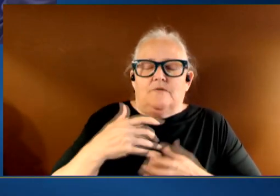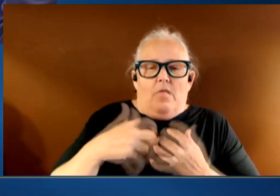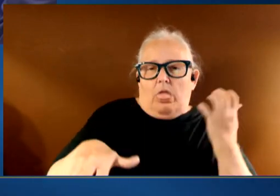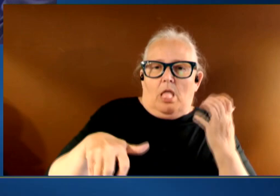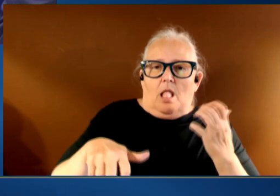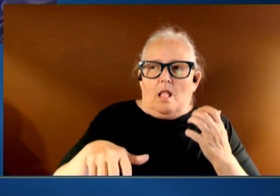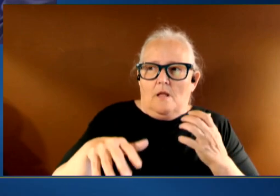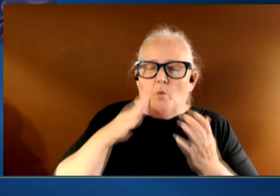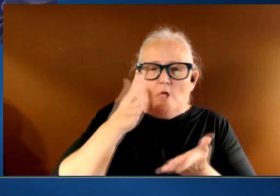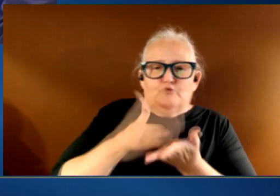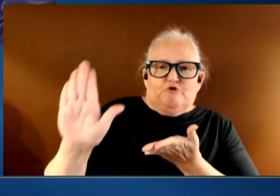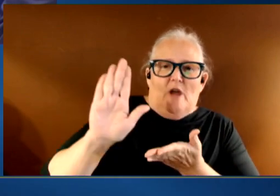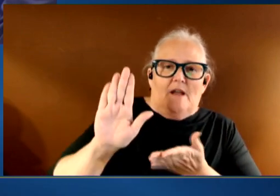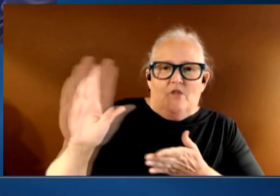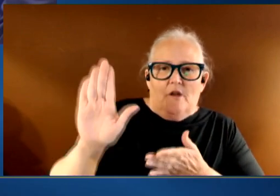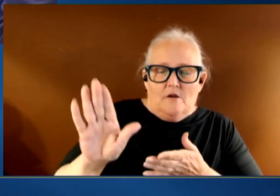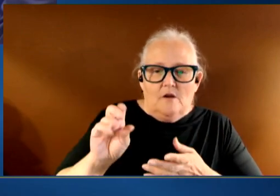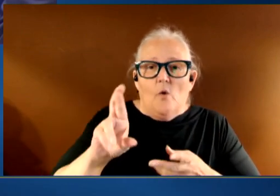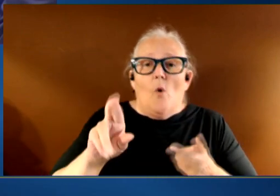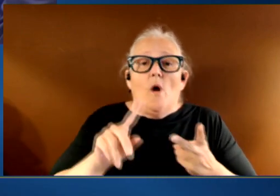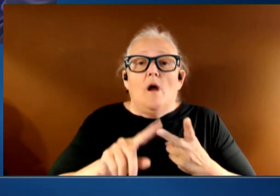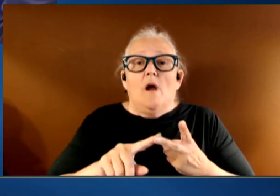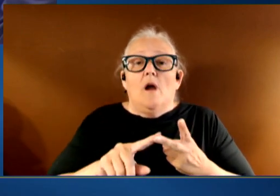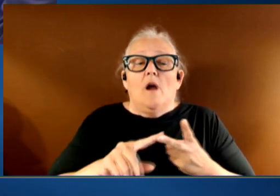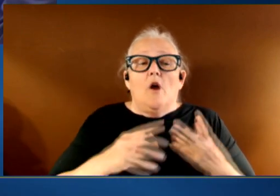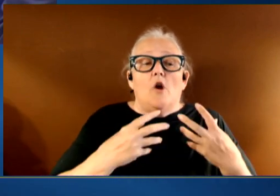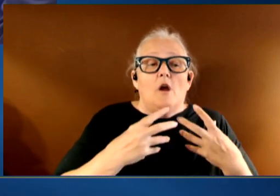more about something called graft-versus-host disease, where the donor immune cells can